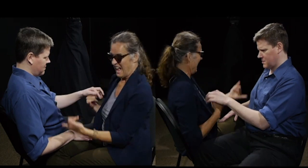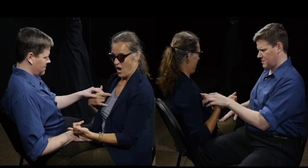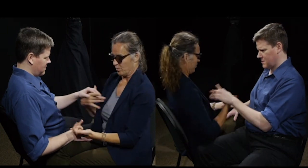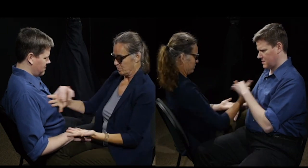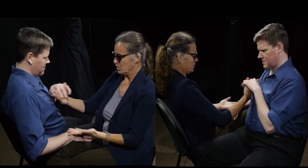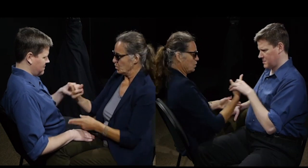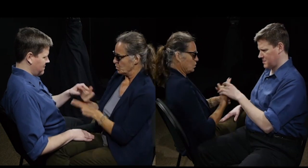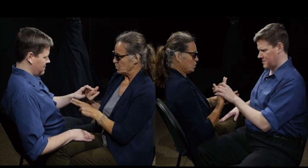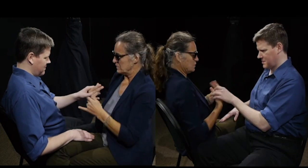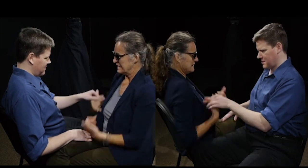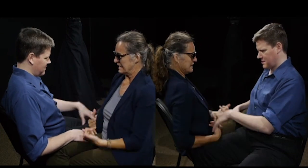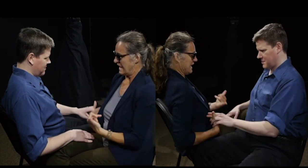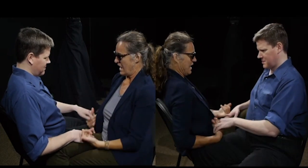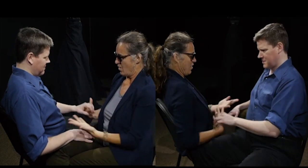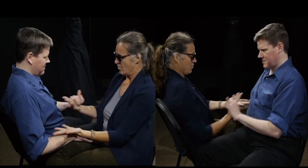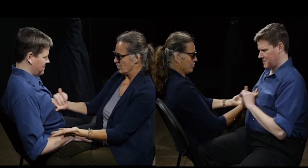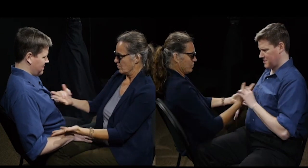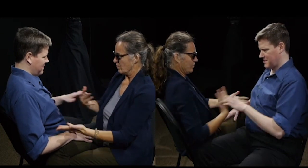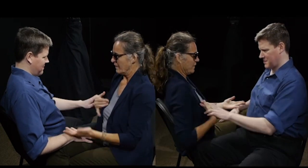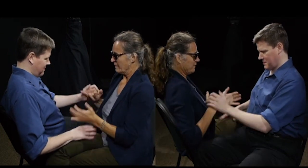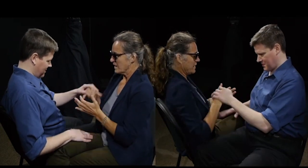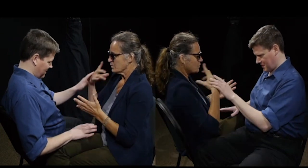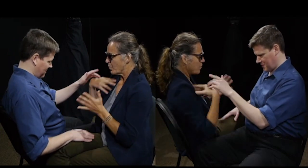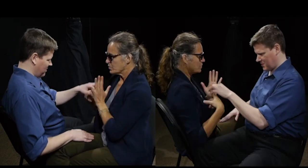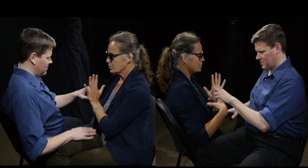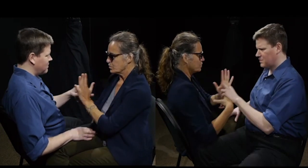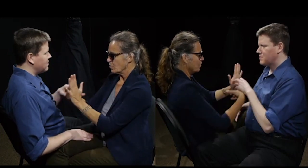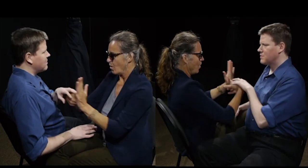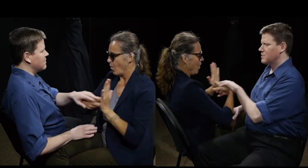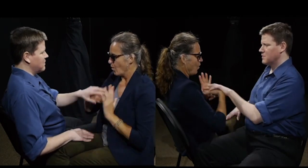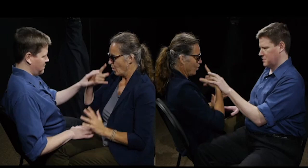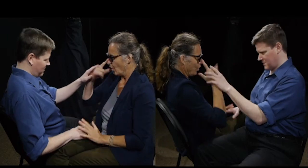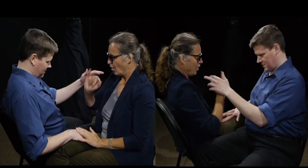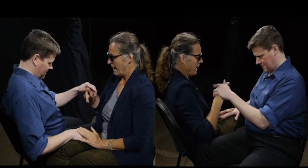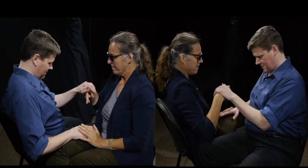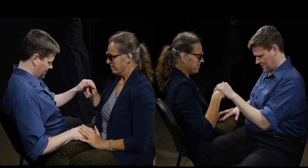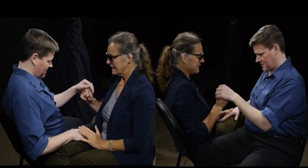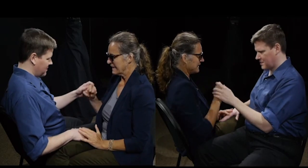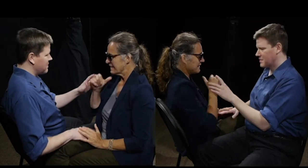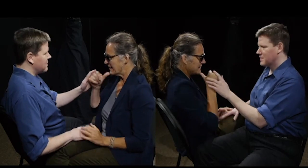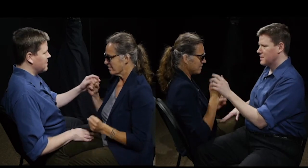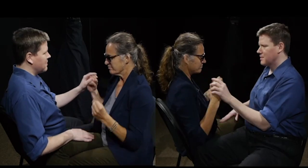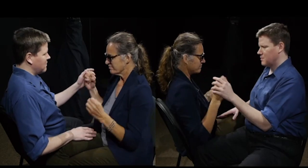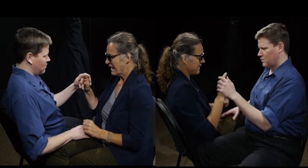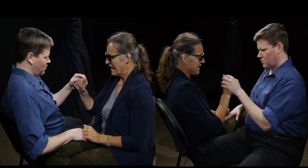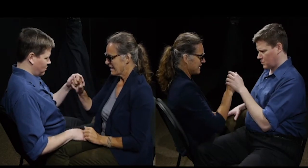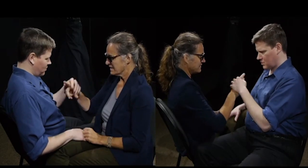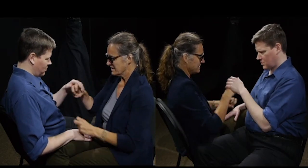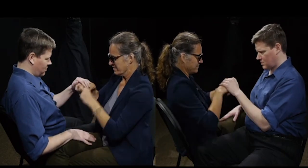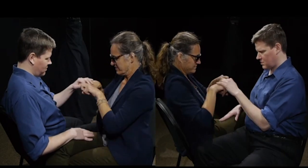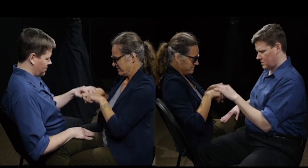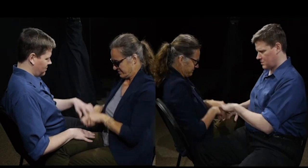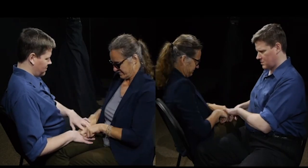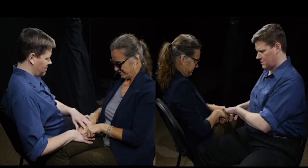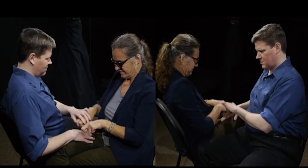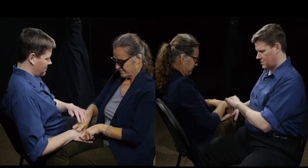As evidenced in the research findings and linguistic analysis presented here, this positioning makes it possible to recruit the body of the person we're talking to